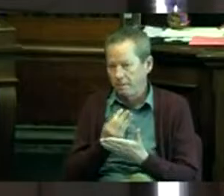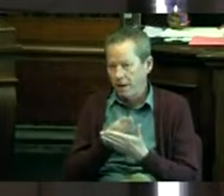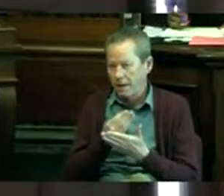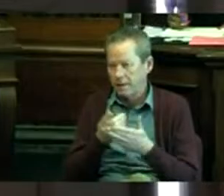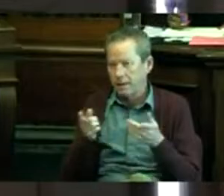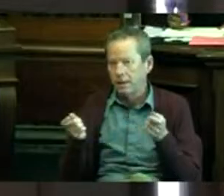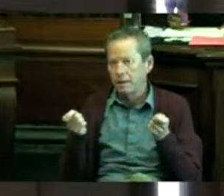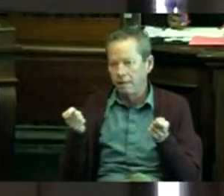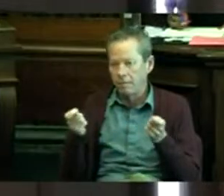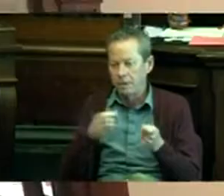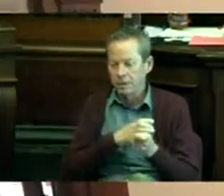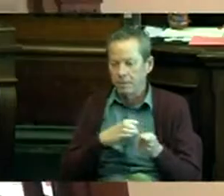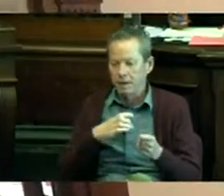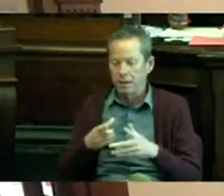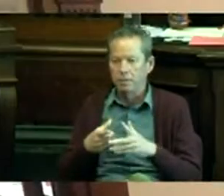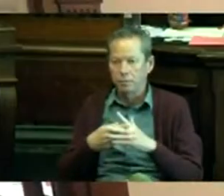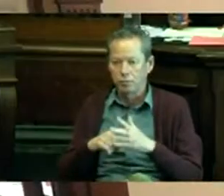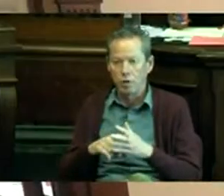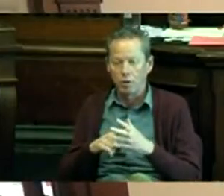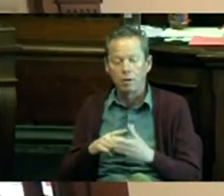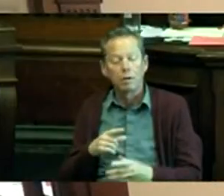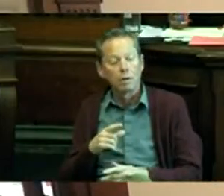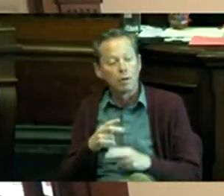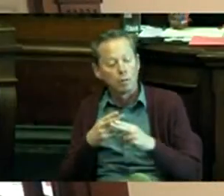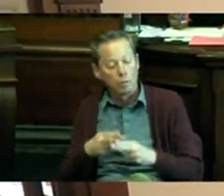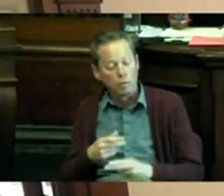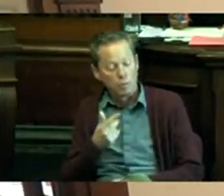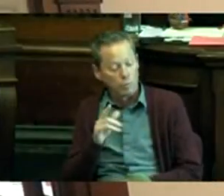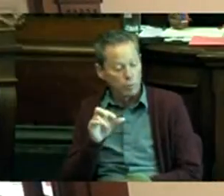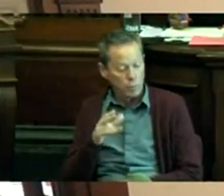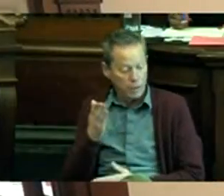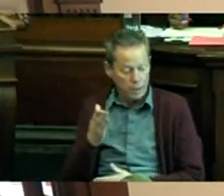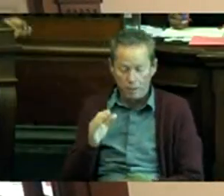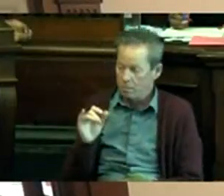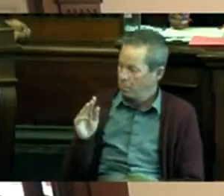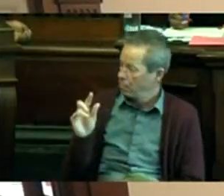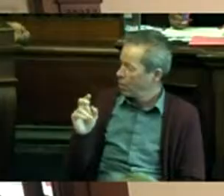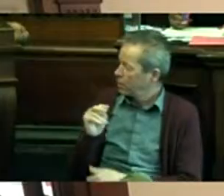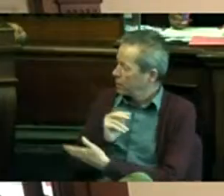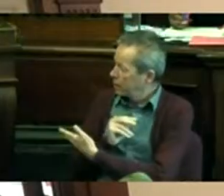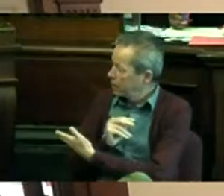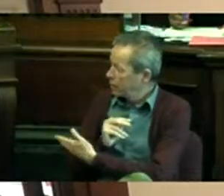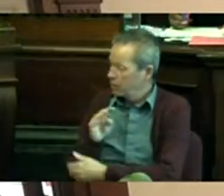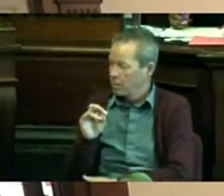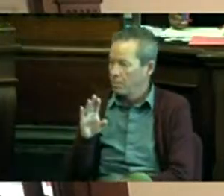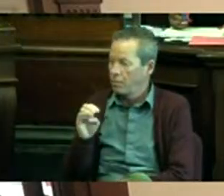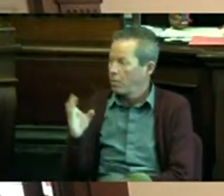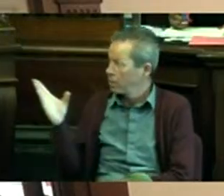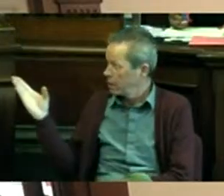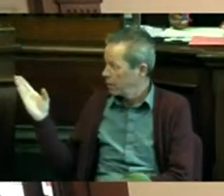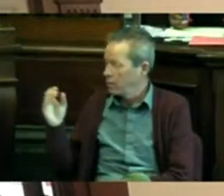patience. I will call the budget, Finance and Governance Committee to order and ask the clerk to please call the Roll